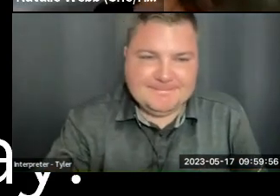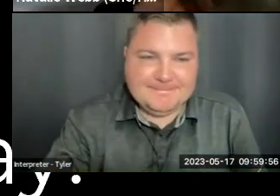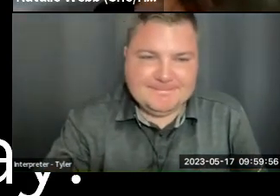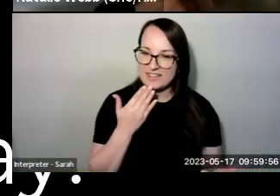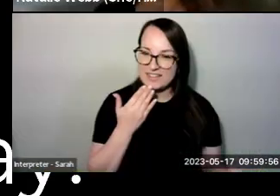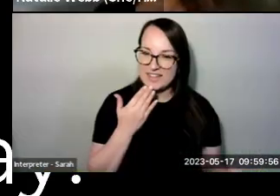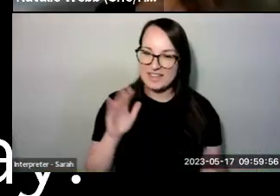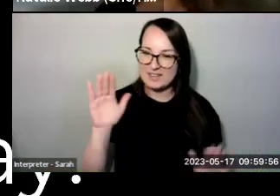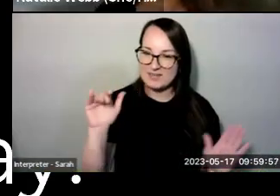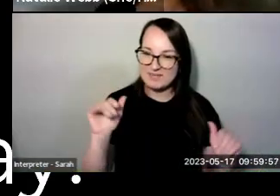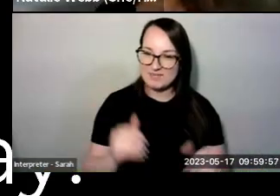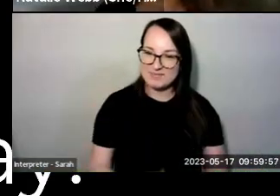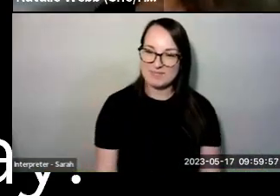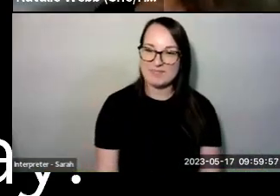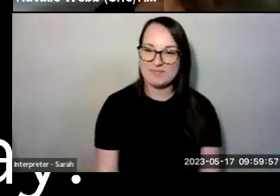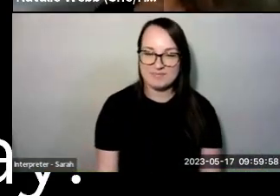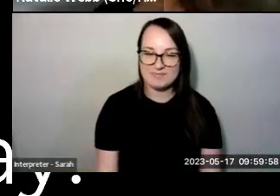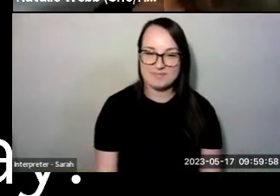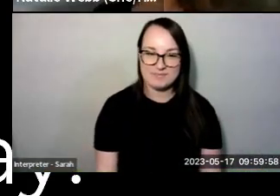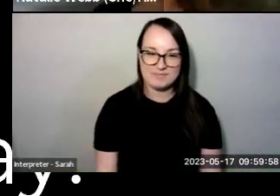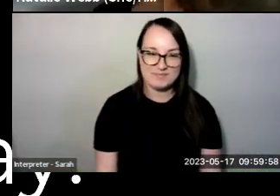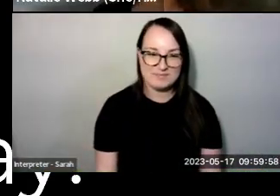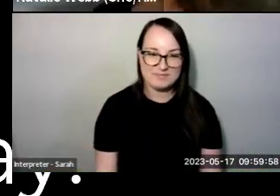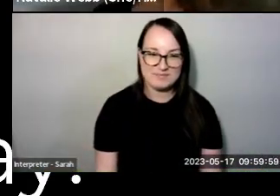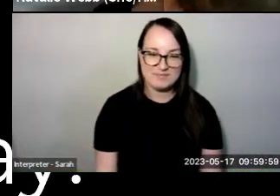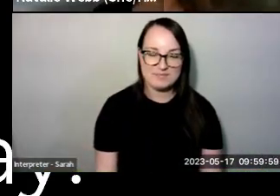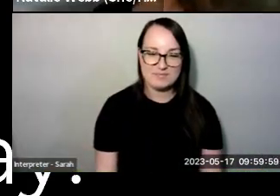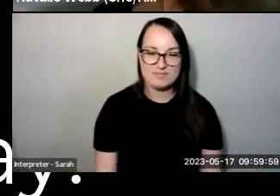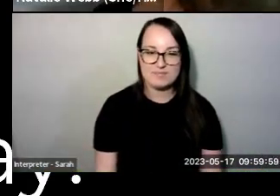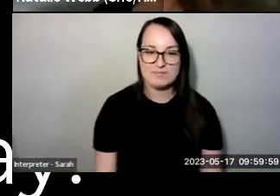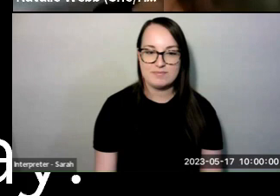Judith: Thank you! Hank you. thank you.